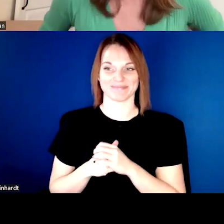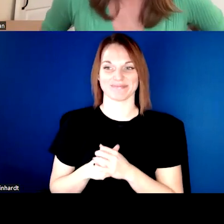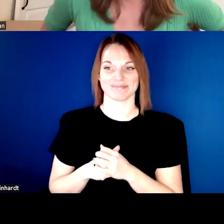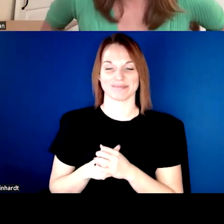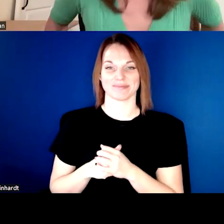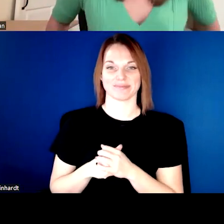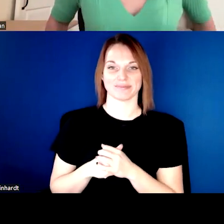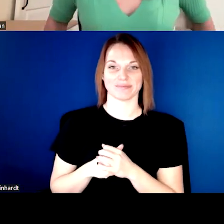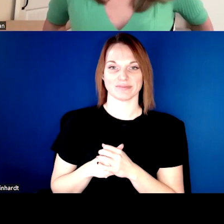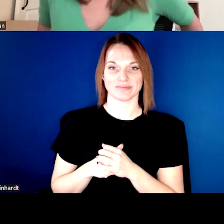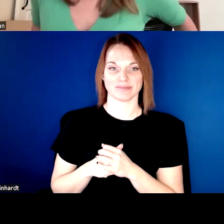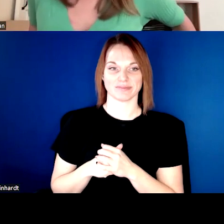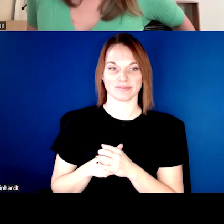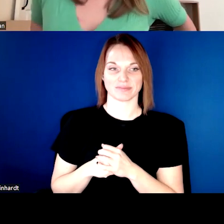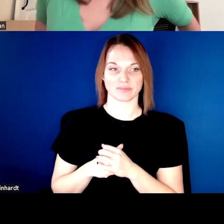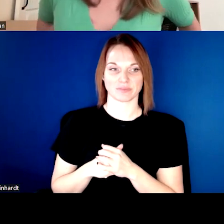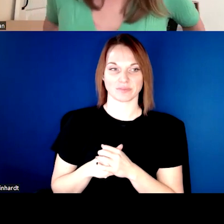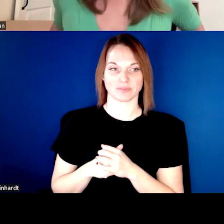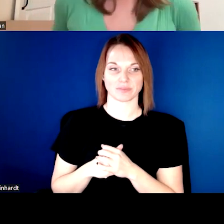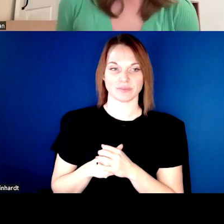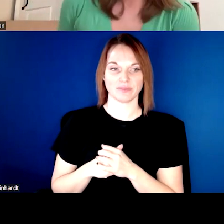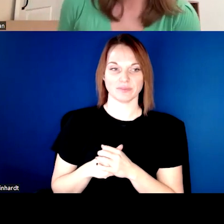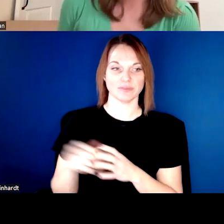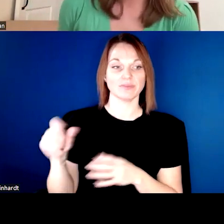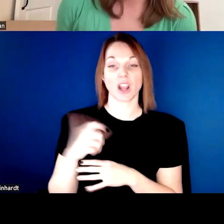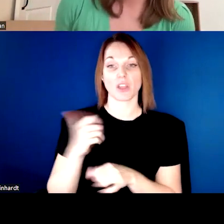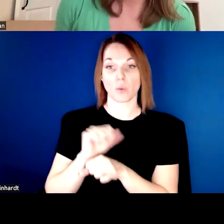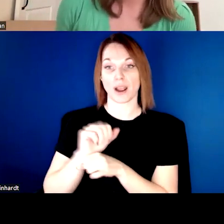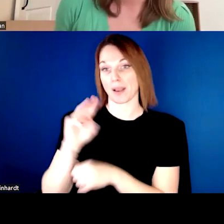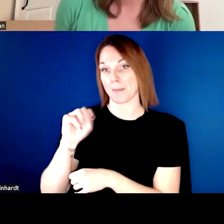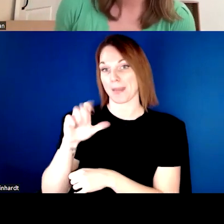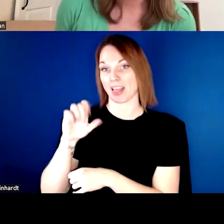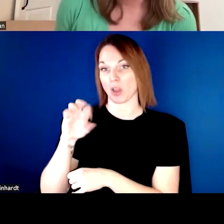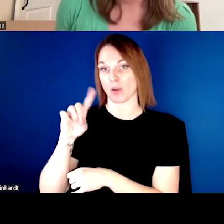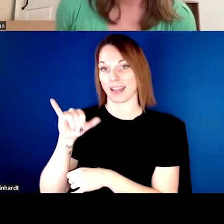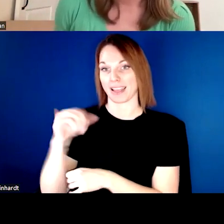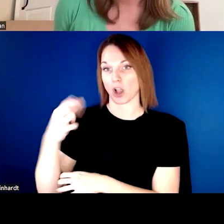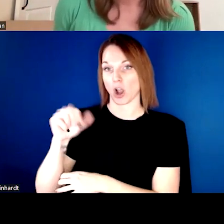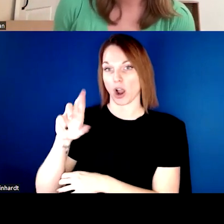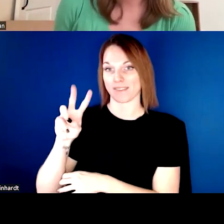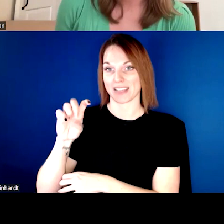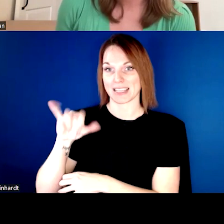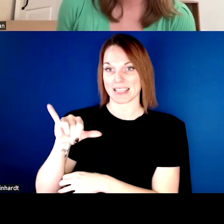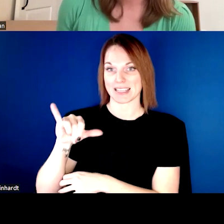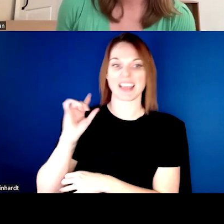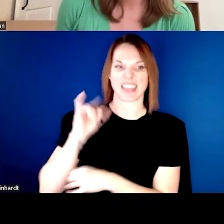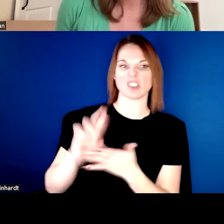So in another work by Melody Harvey at the University of Wisconsin, she looks really